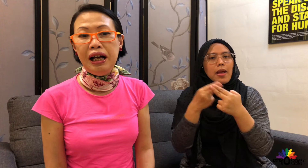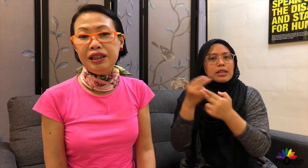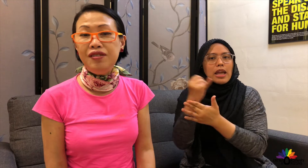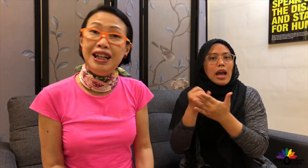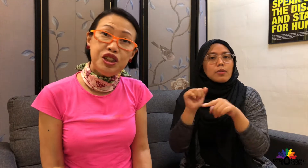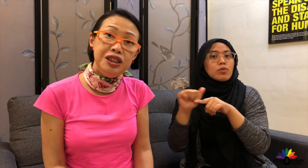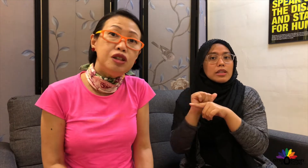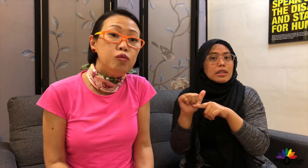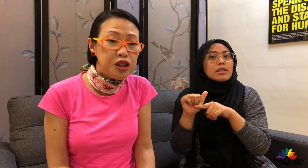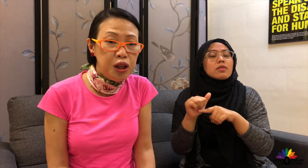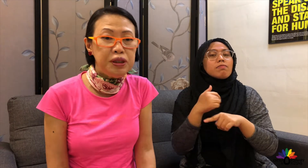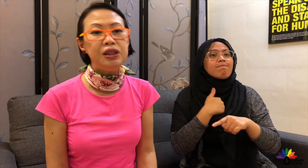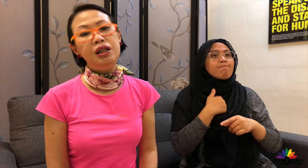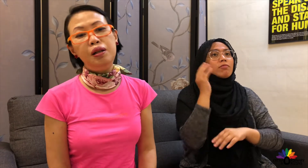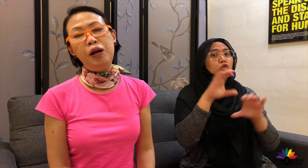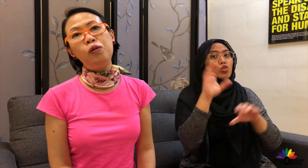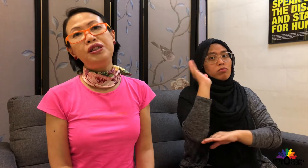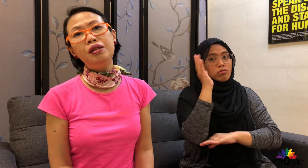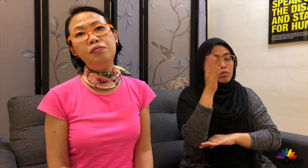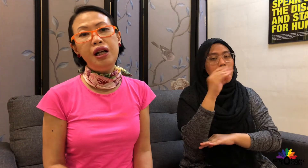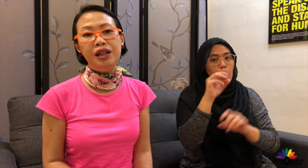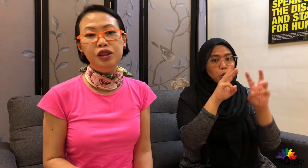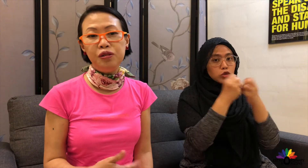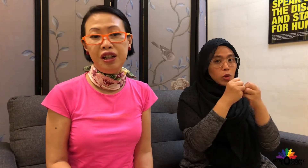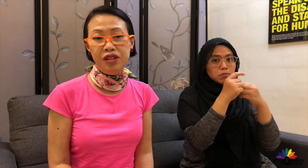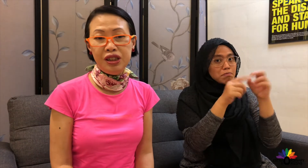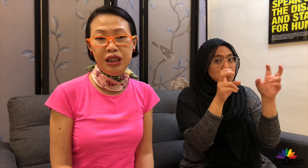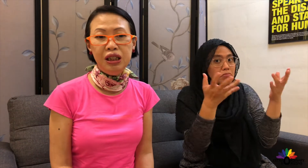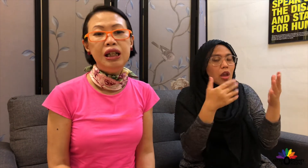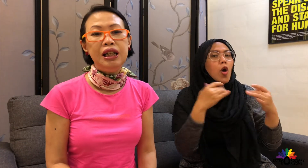I give lectures and workshops on autism and neurodiversity.